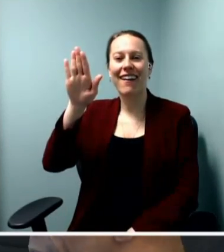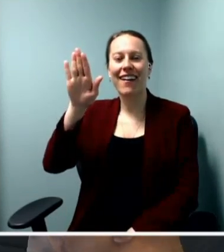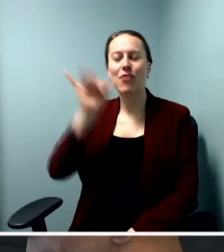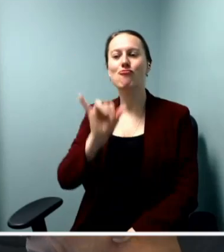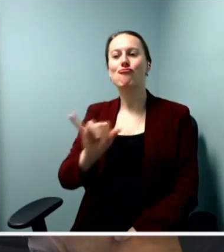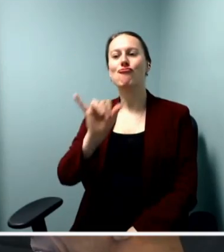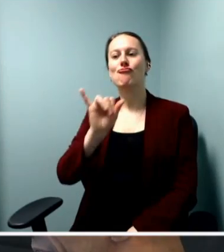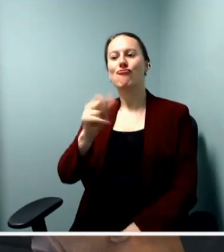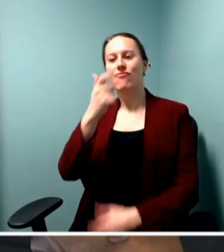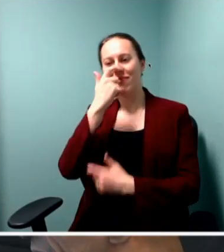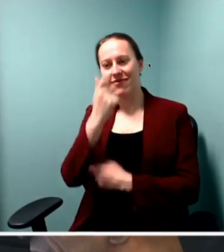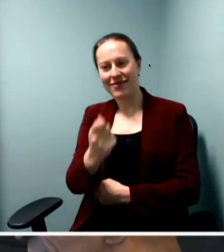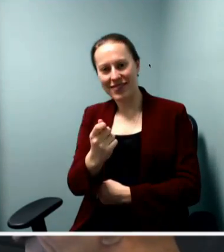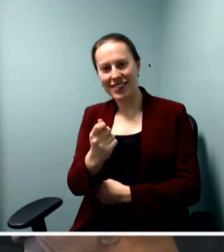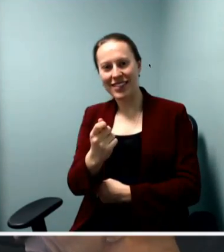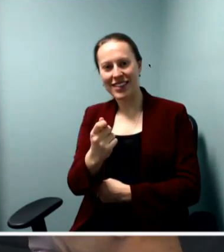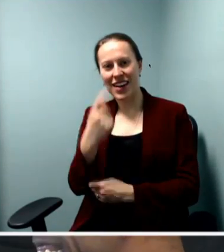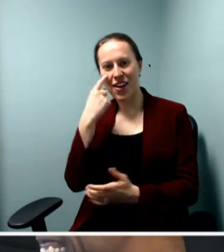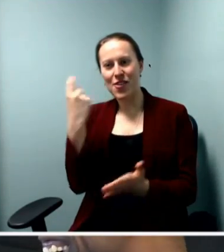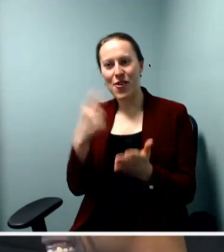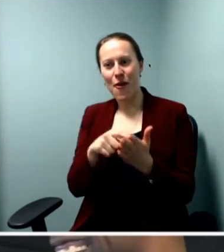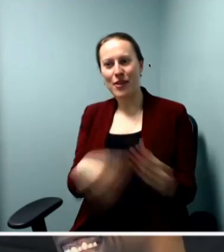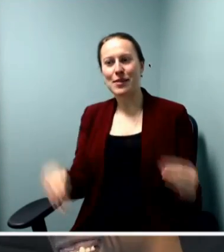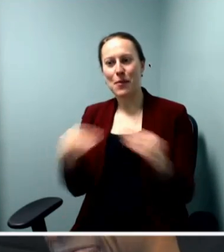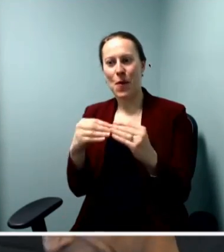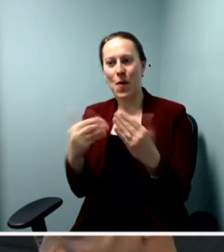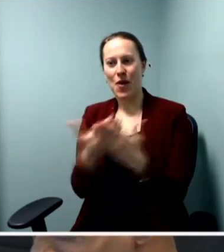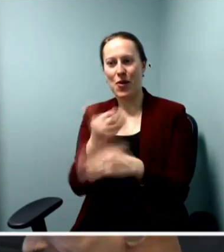Notice that there were many more New England than .